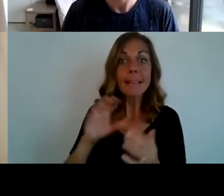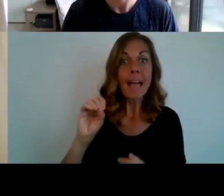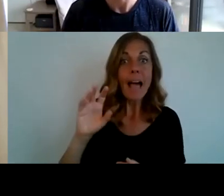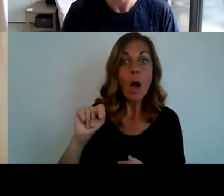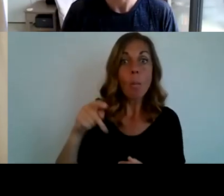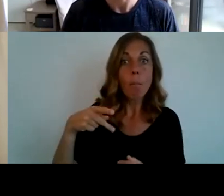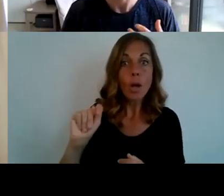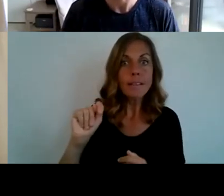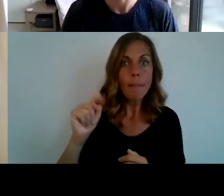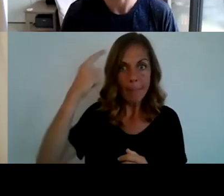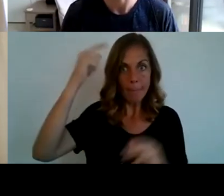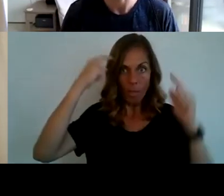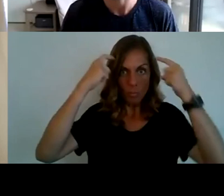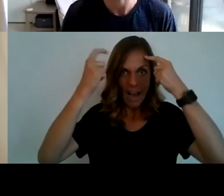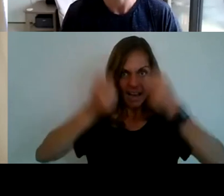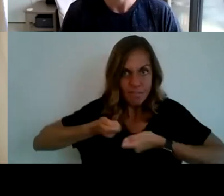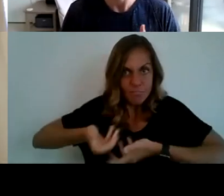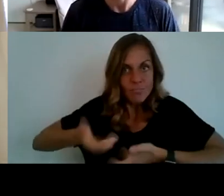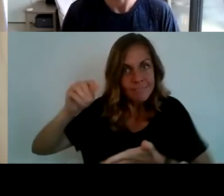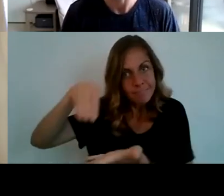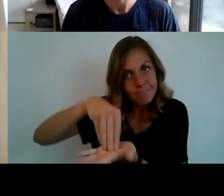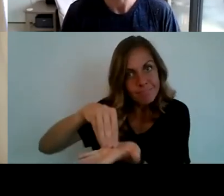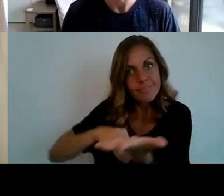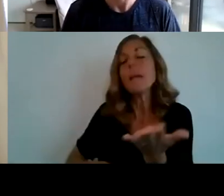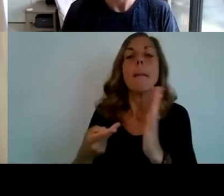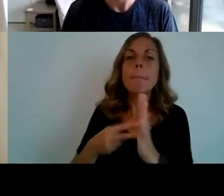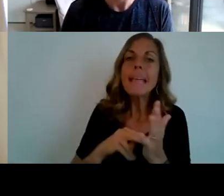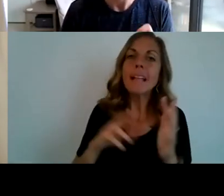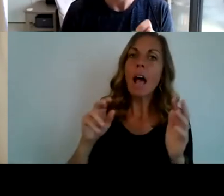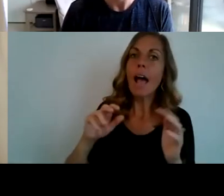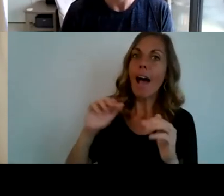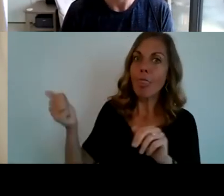to other people to be consumed at their own pace in their own way. That's one practical